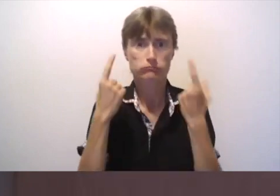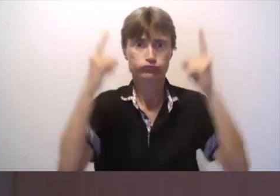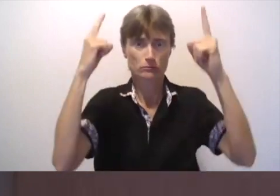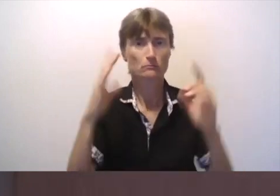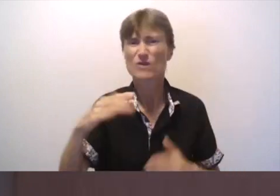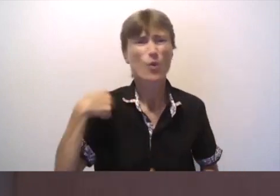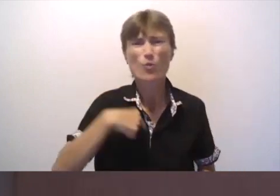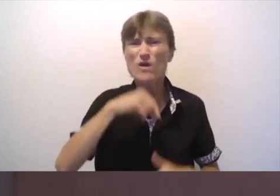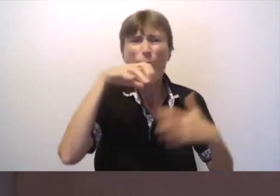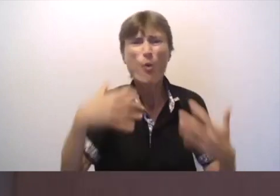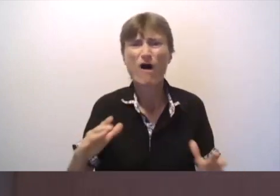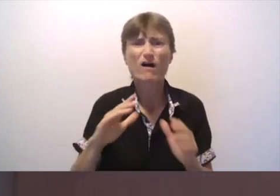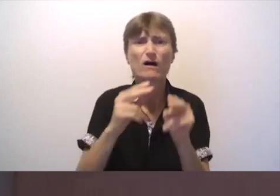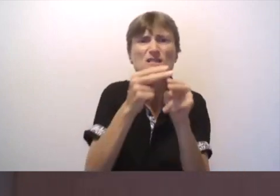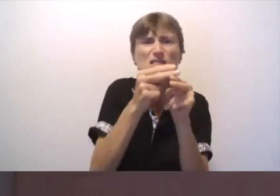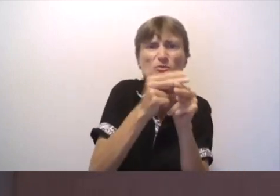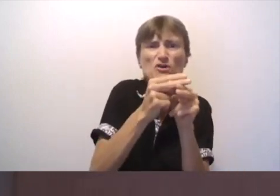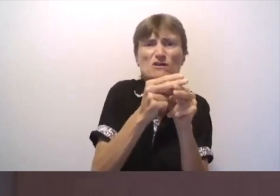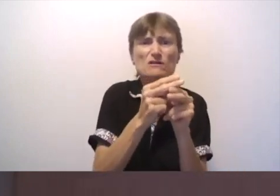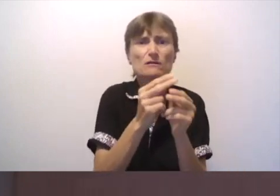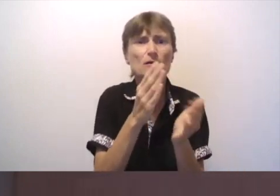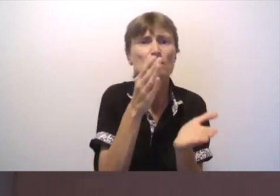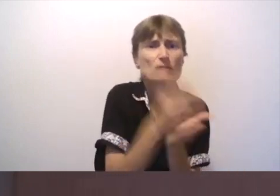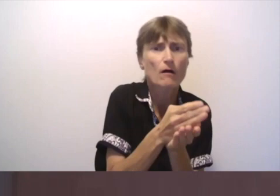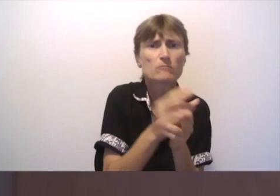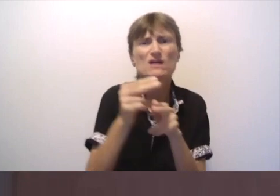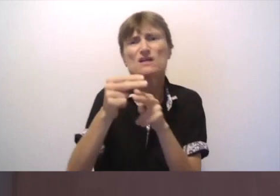anymore and break all the myths that you hear about artists